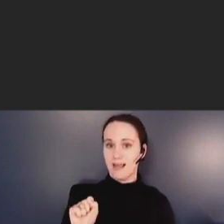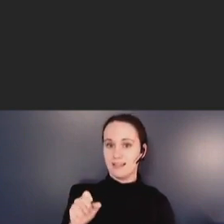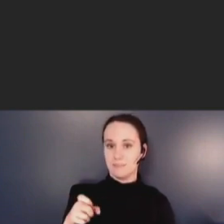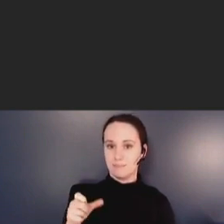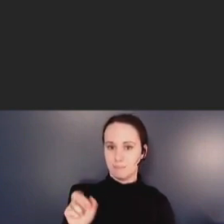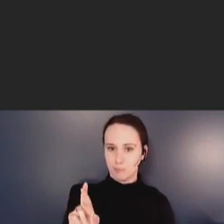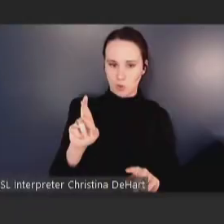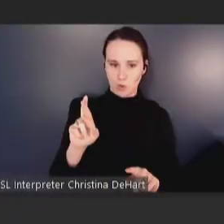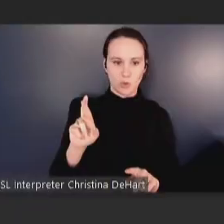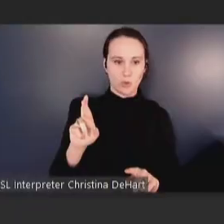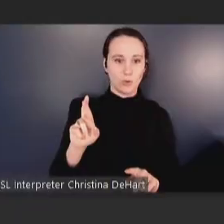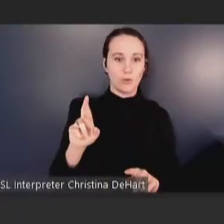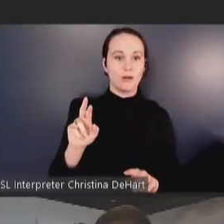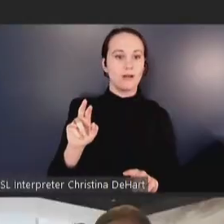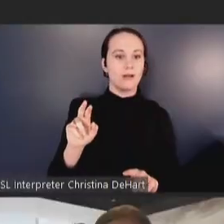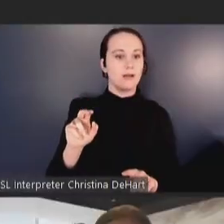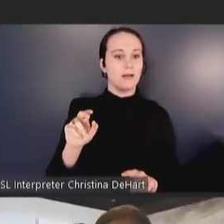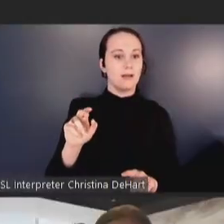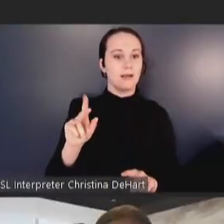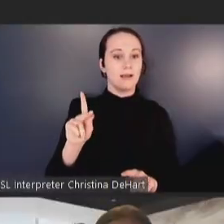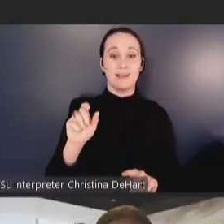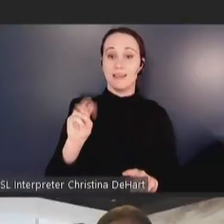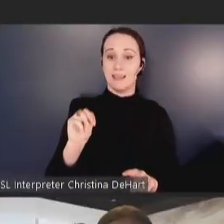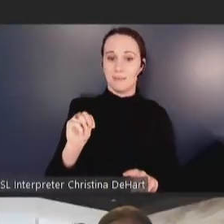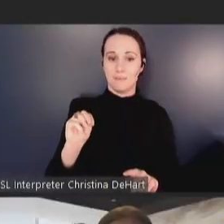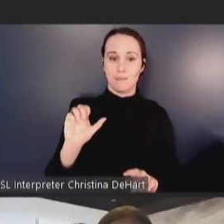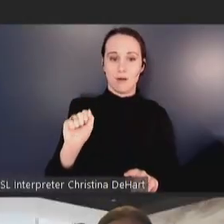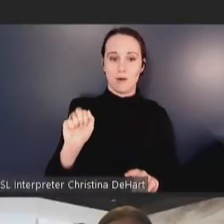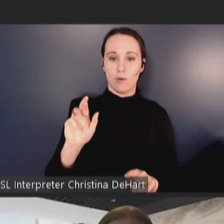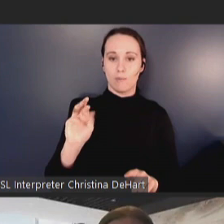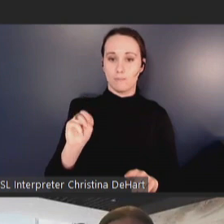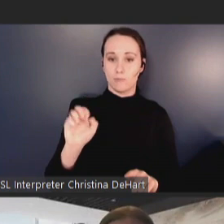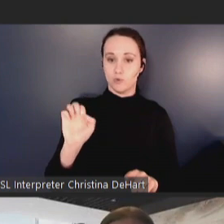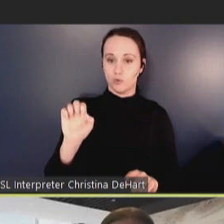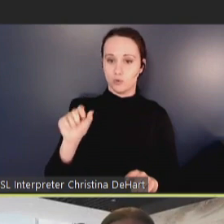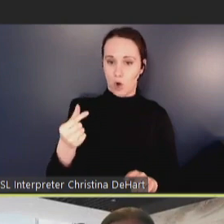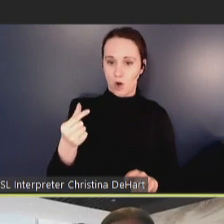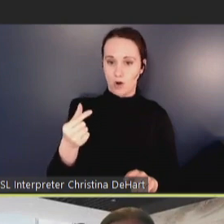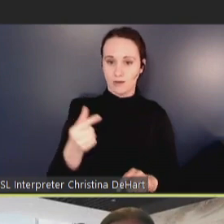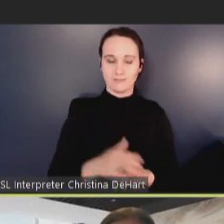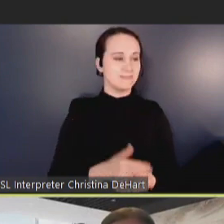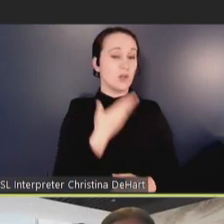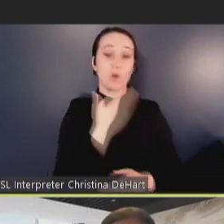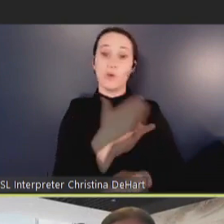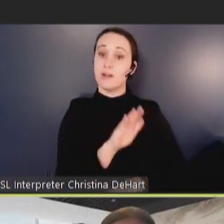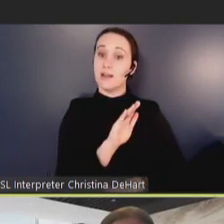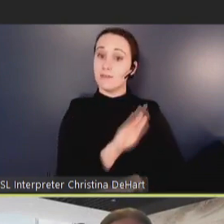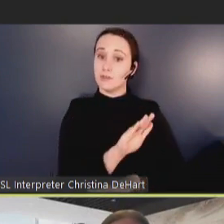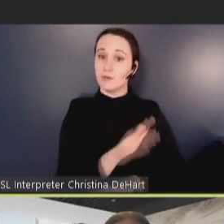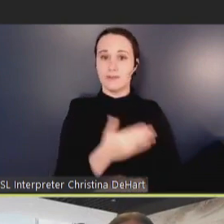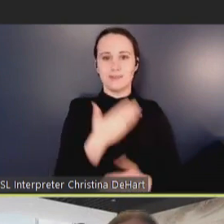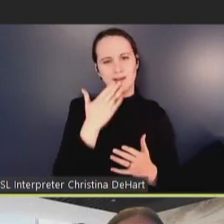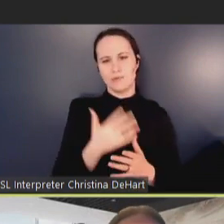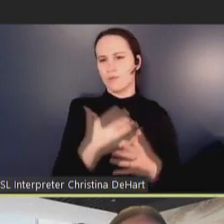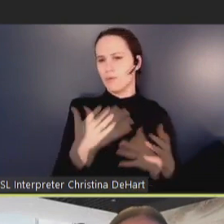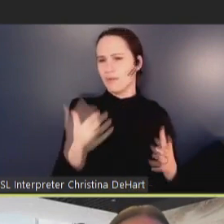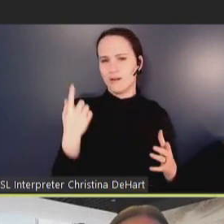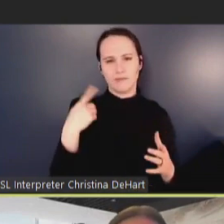Kimberly Armstrong: Good afternoon, everyone, and thanks so much for giving us the opportunity